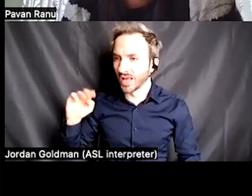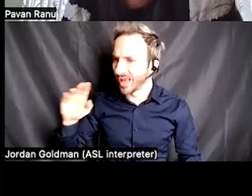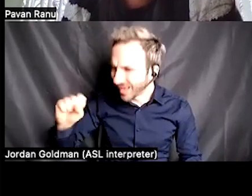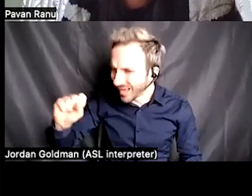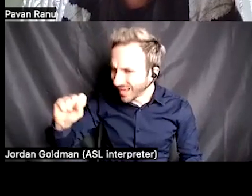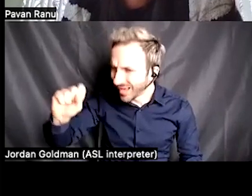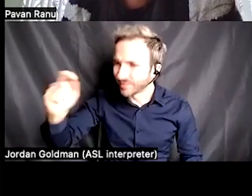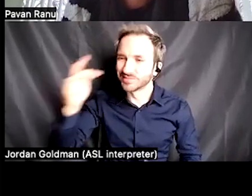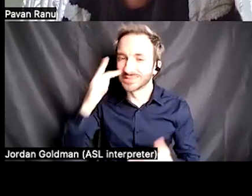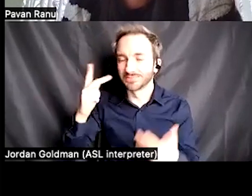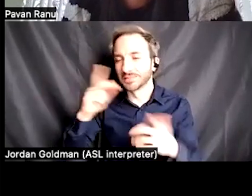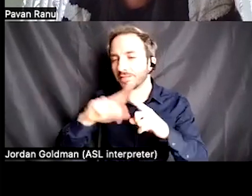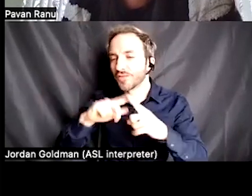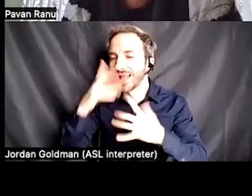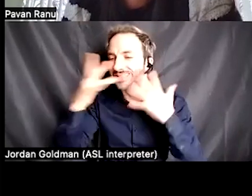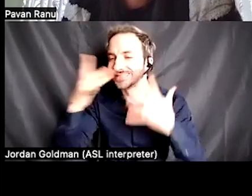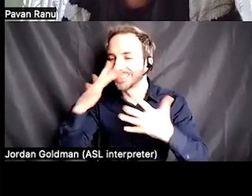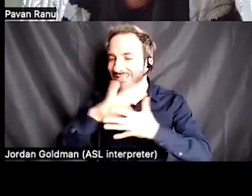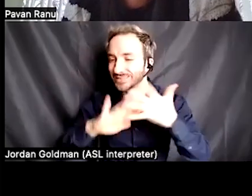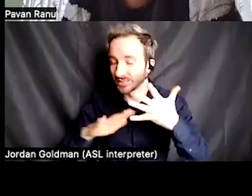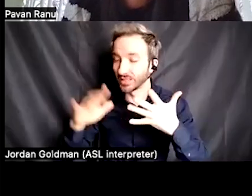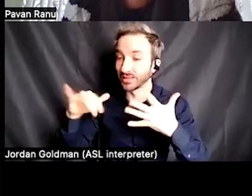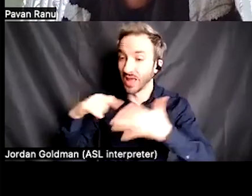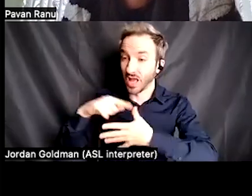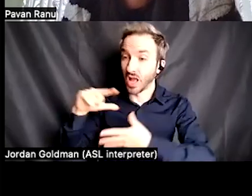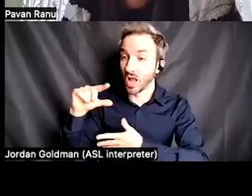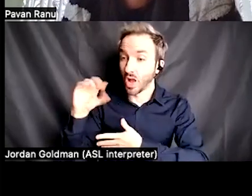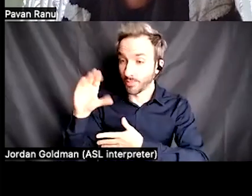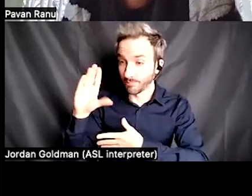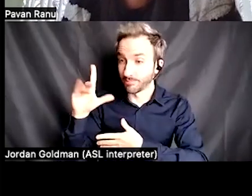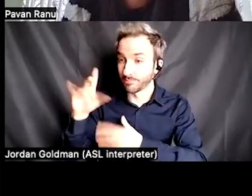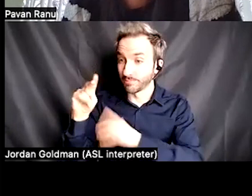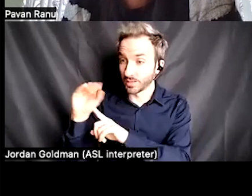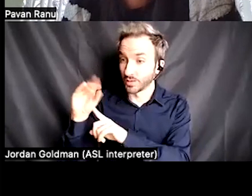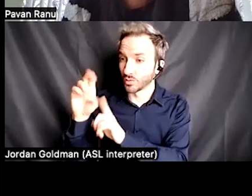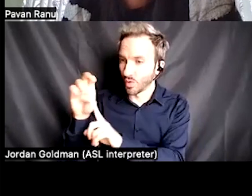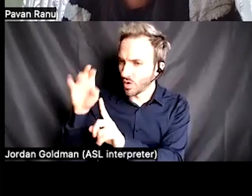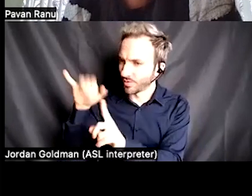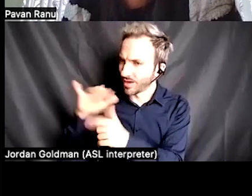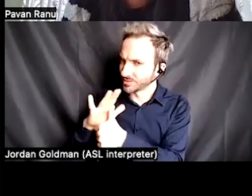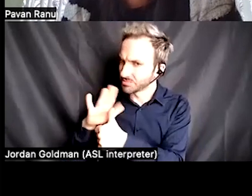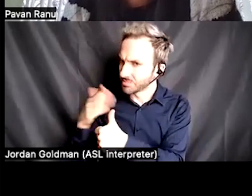talked about today. Goblincore is also about mess. Everything's a little bit about mess this year.